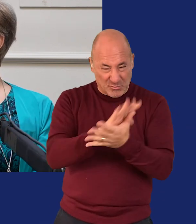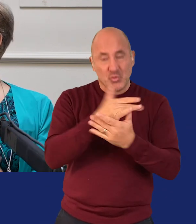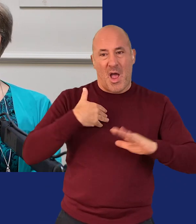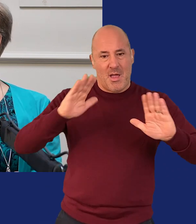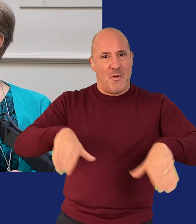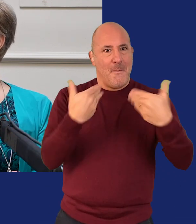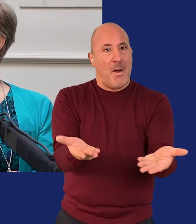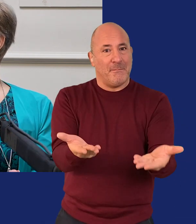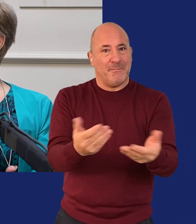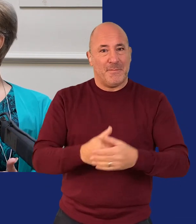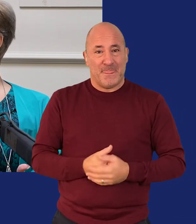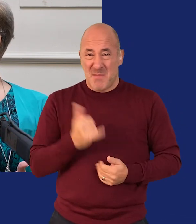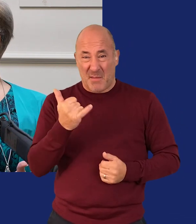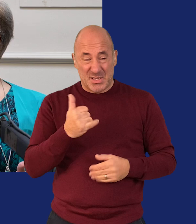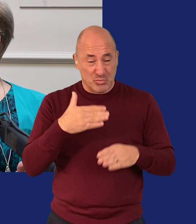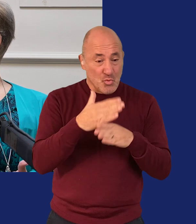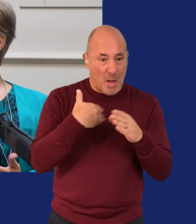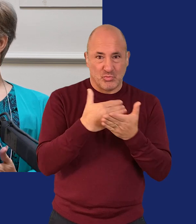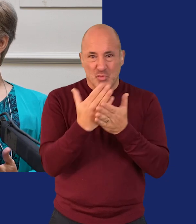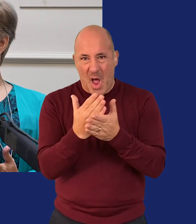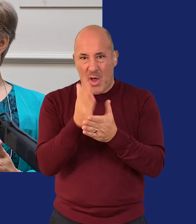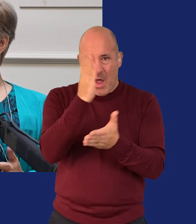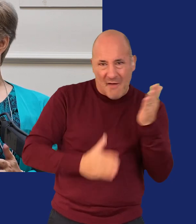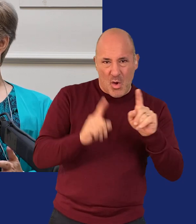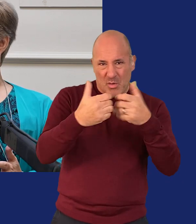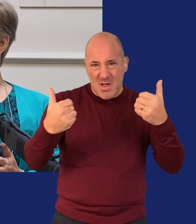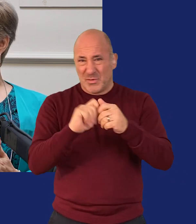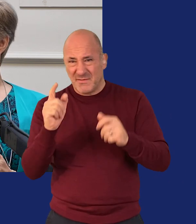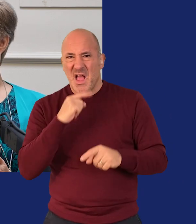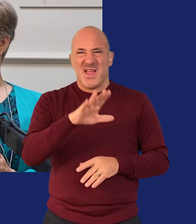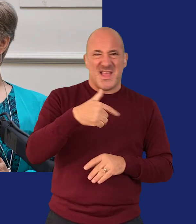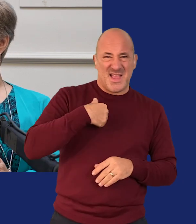So that might even mean job carving. So if somebody is sort of saying, well, I'm in this role now, but